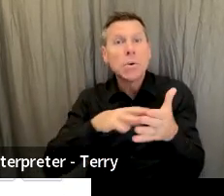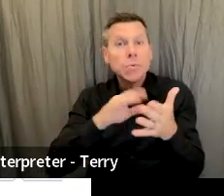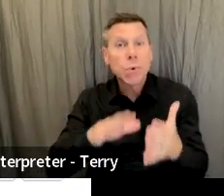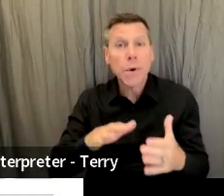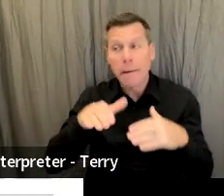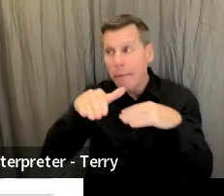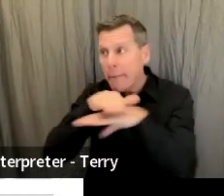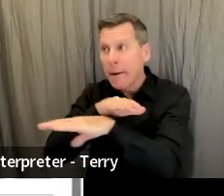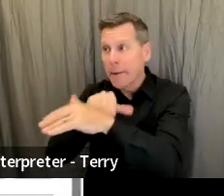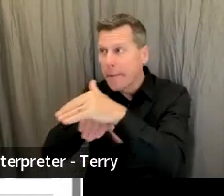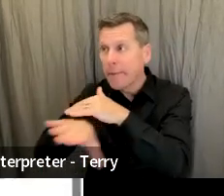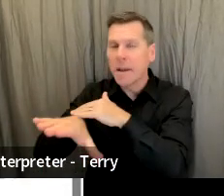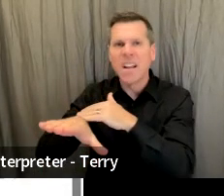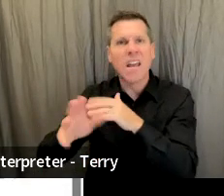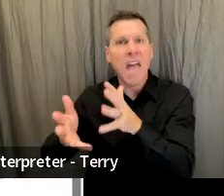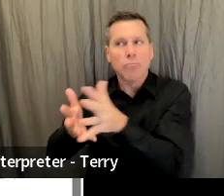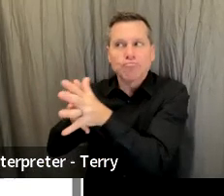really essential ways